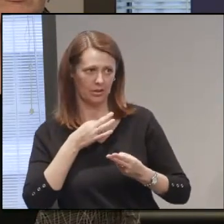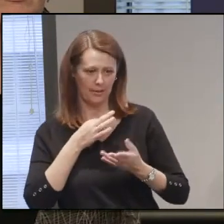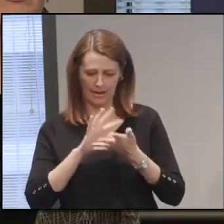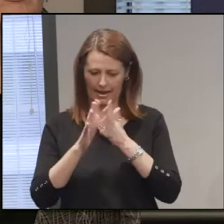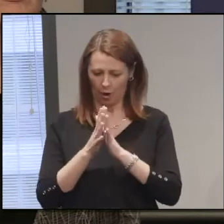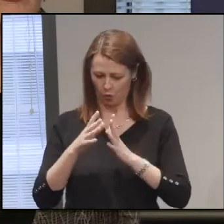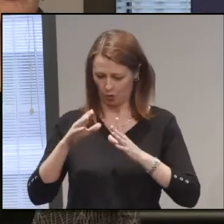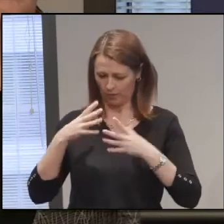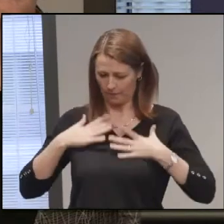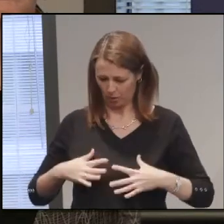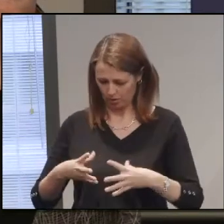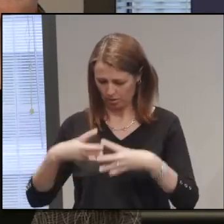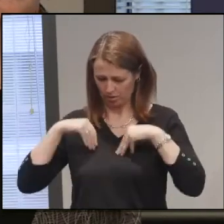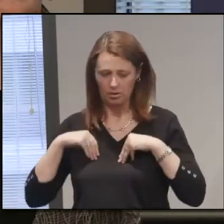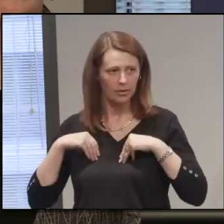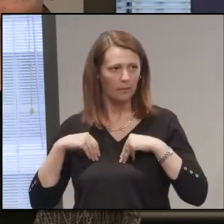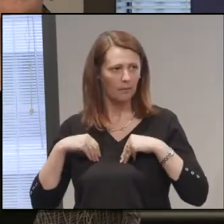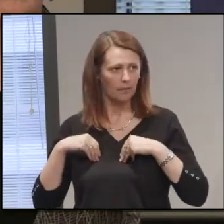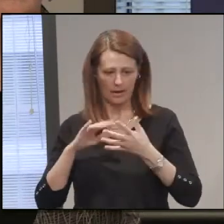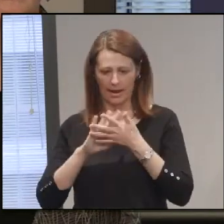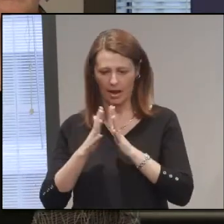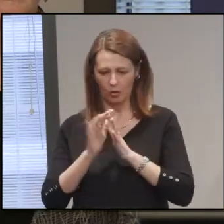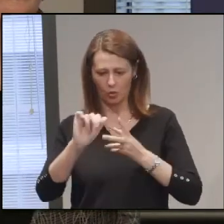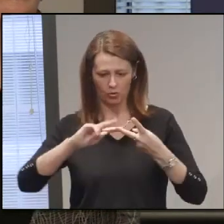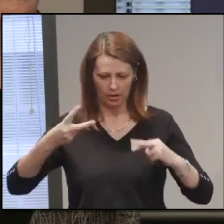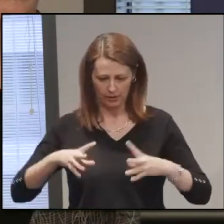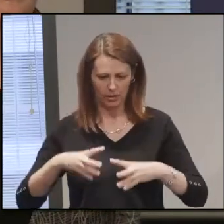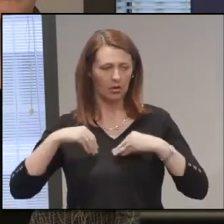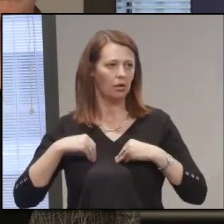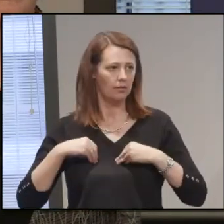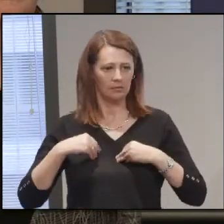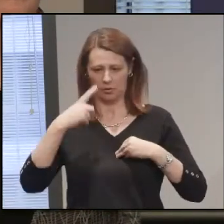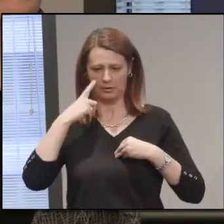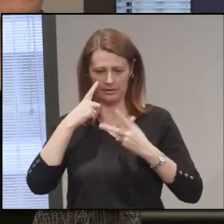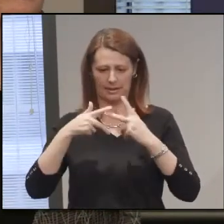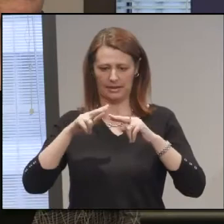it, how your genetics makeup handles it that determines whether you get the outcome or not.